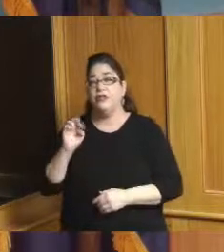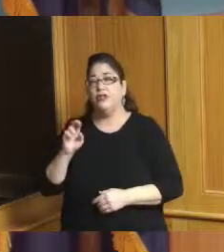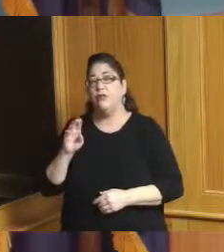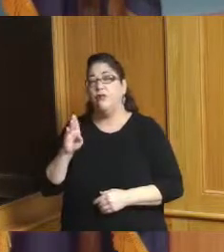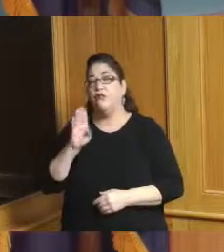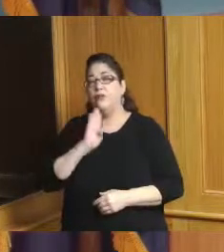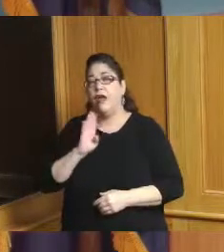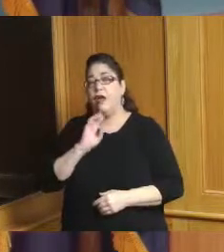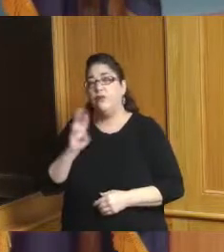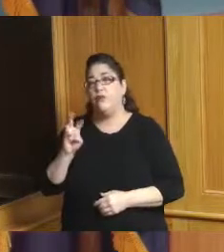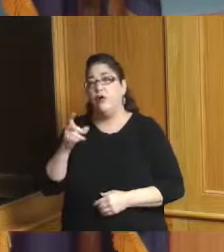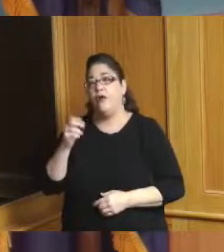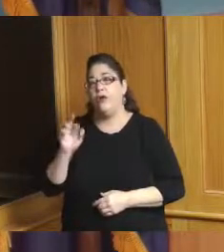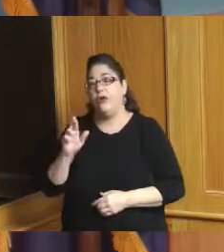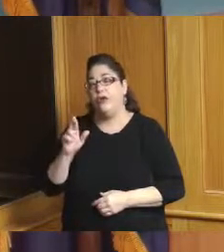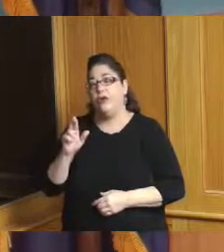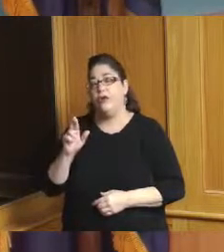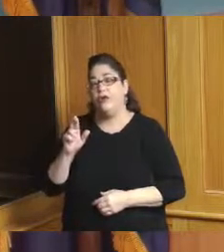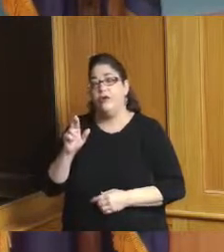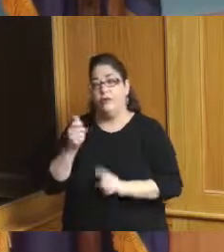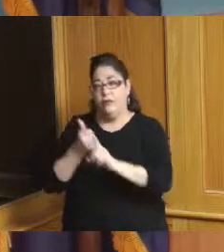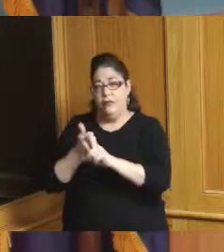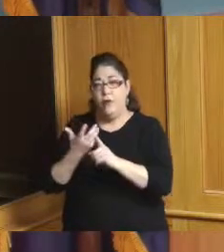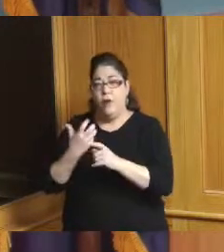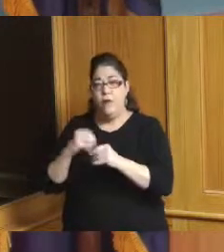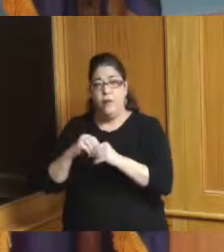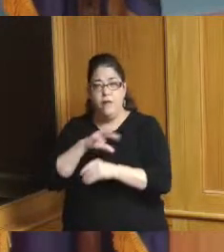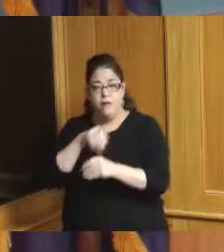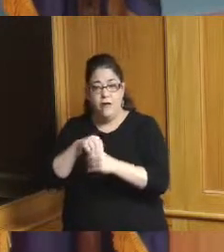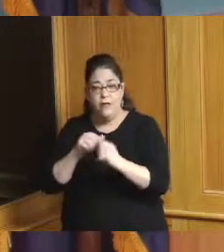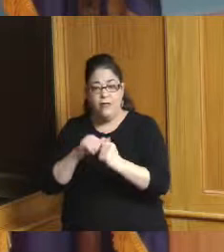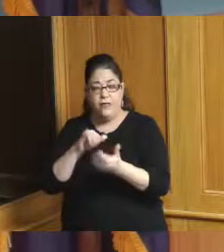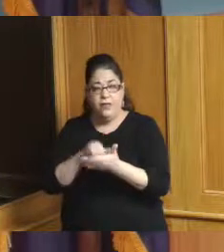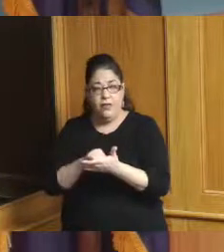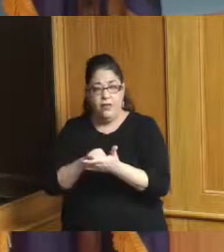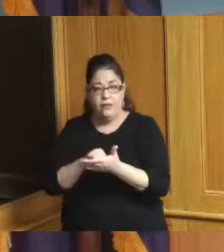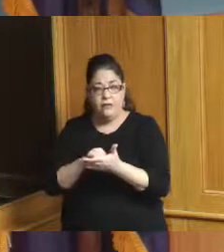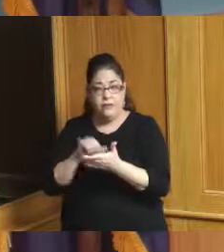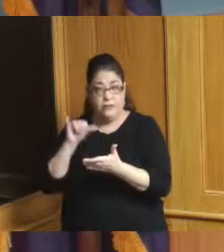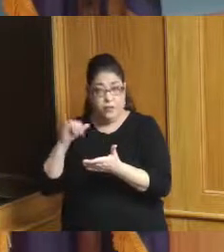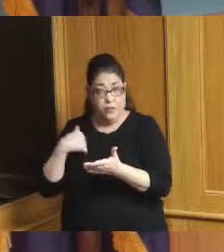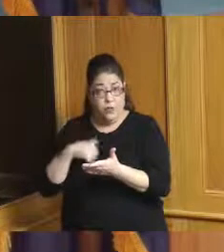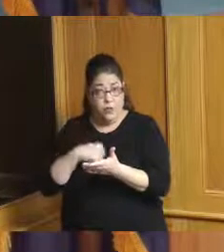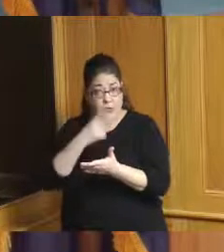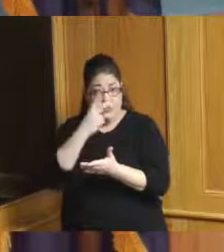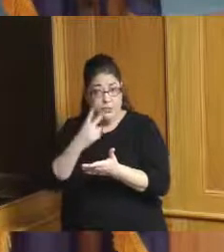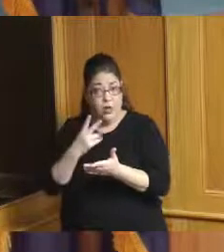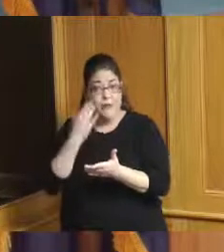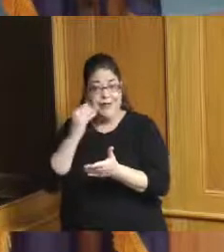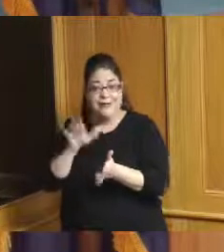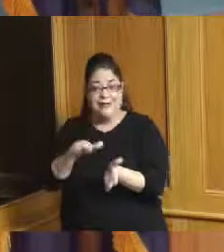Funeral Home and he wanted to get more involved is that do we see because the deaths were updated